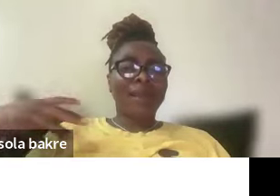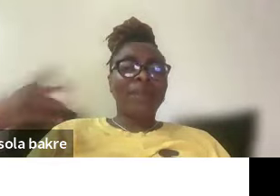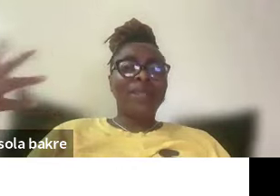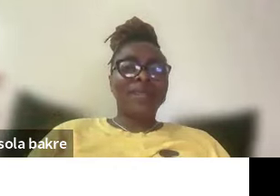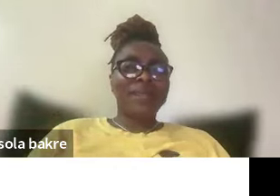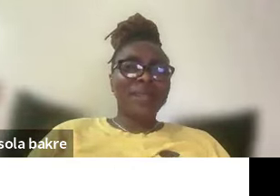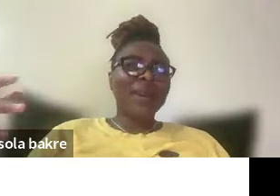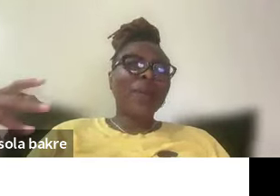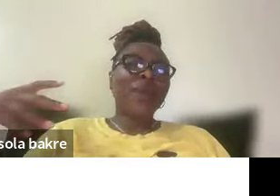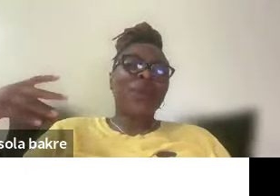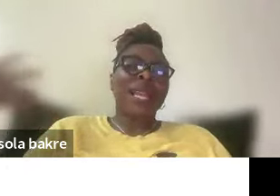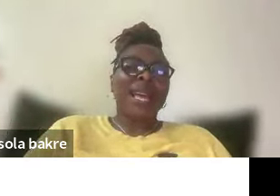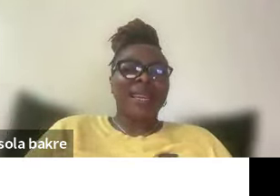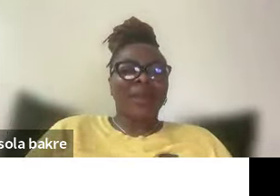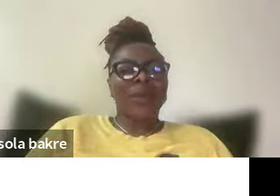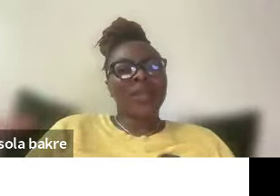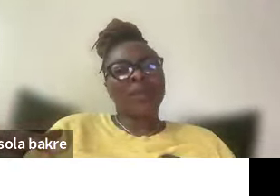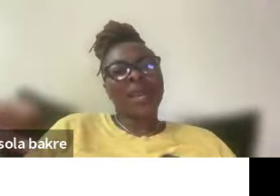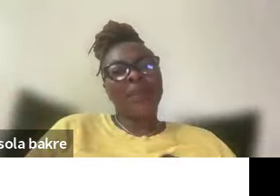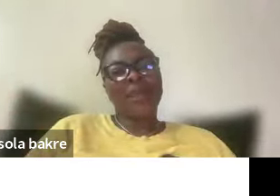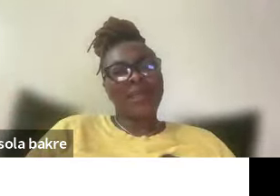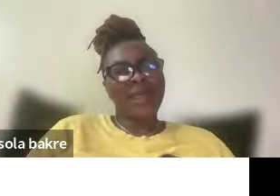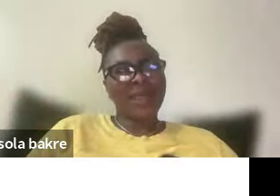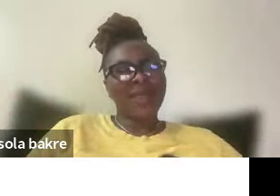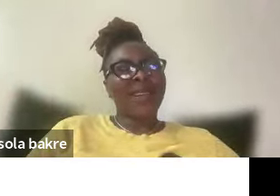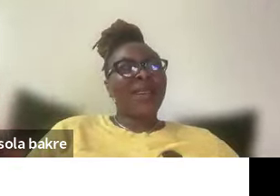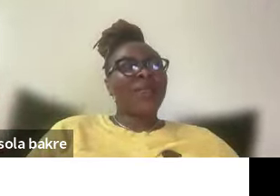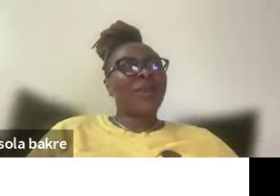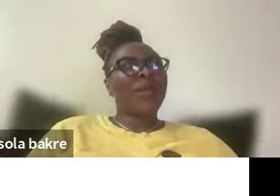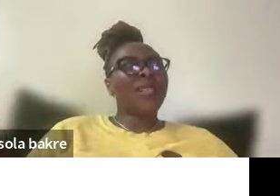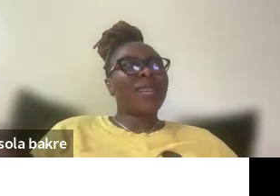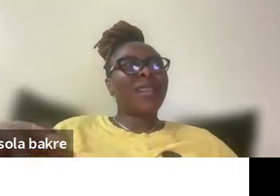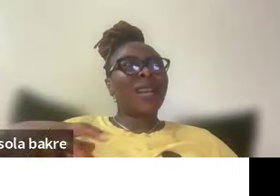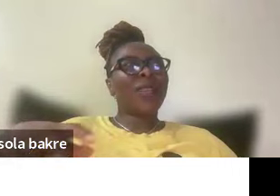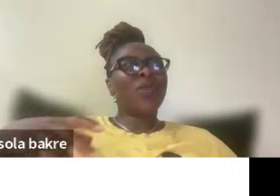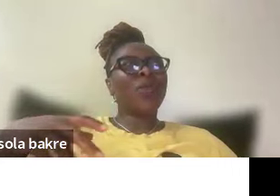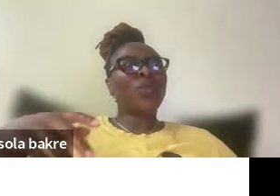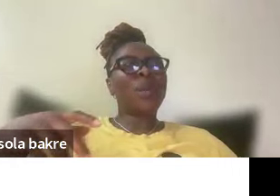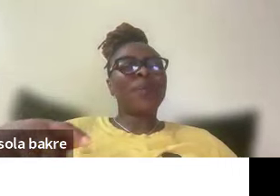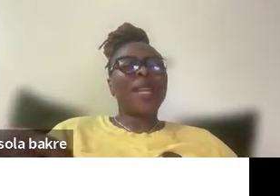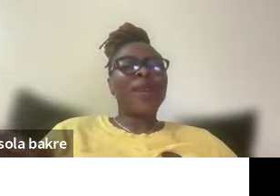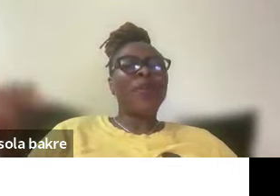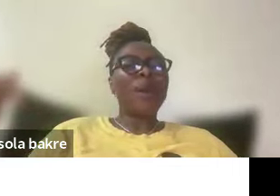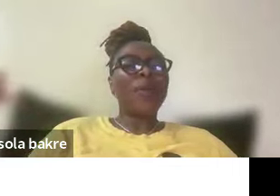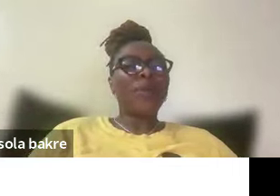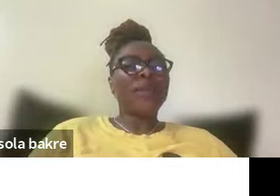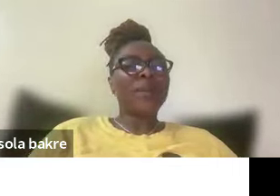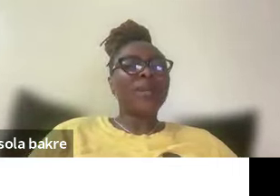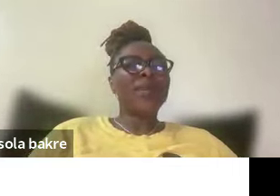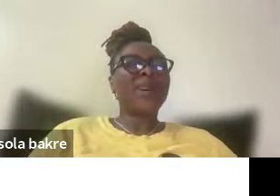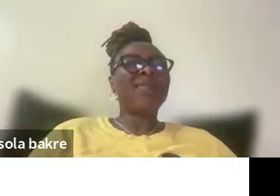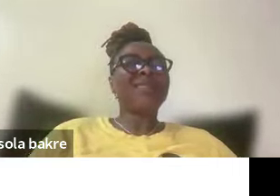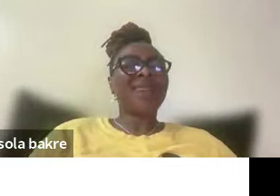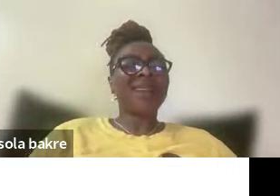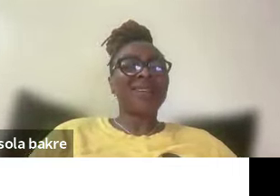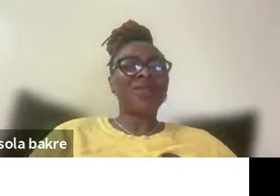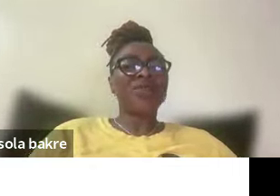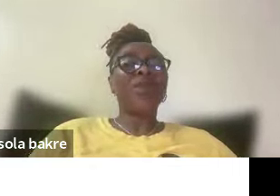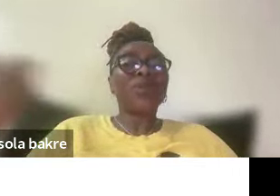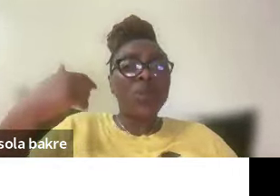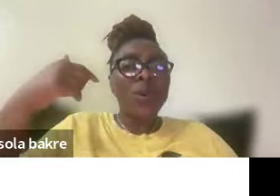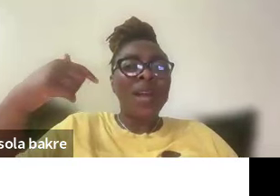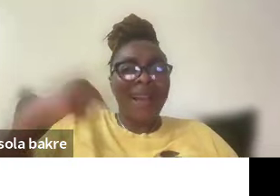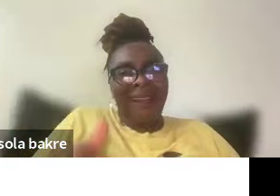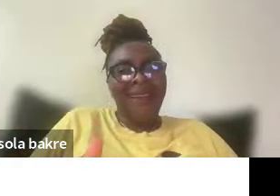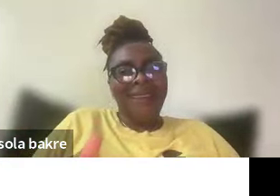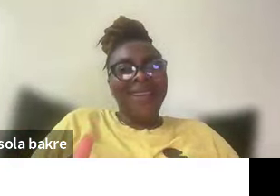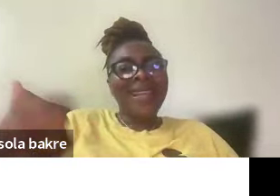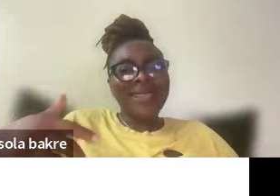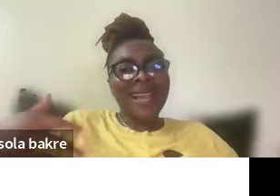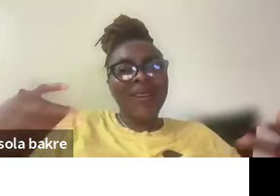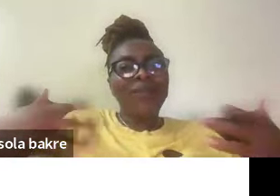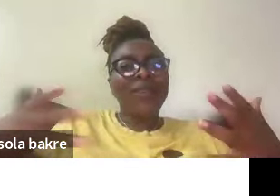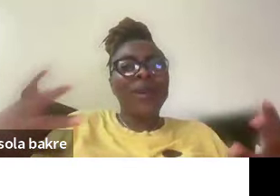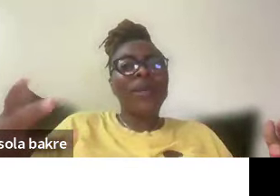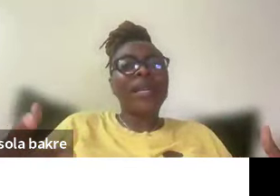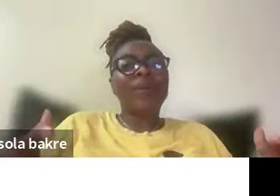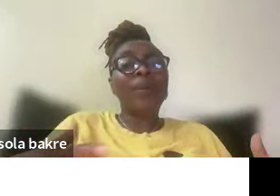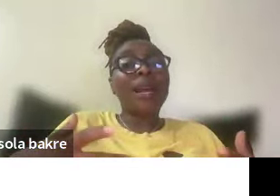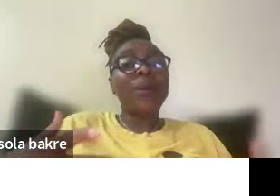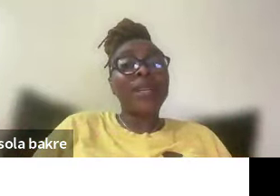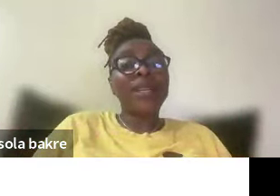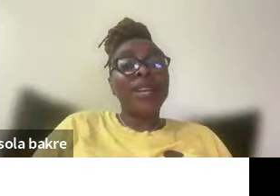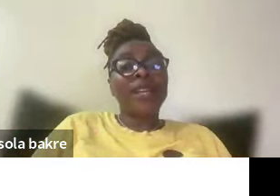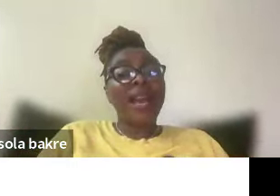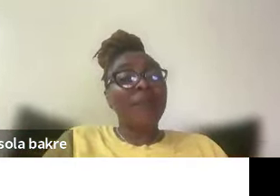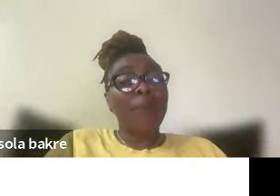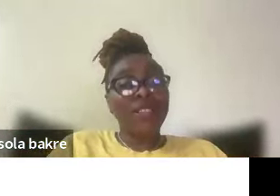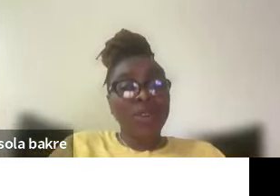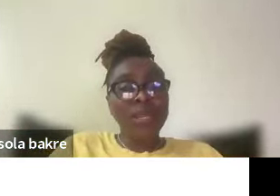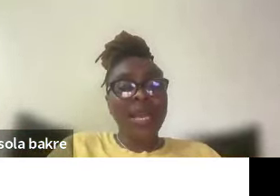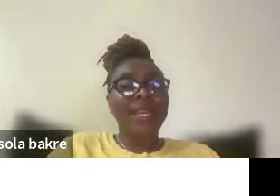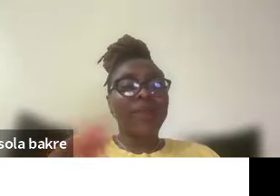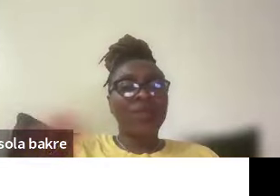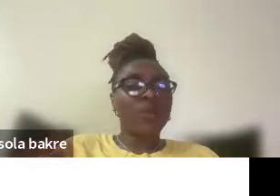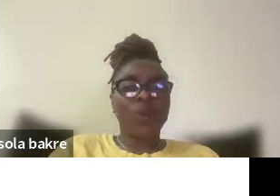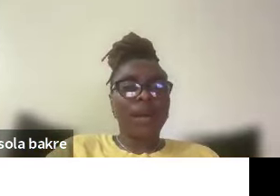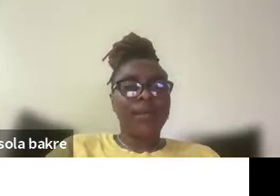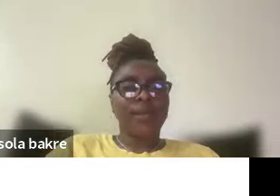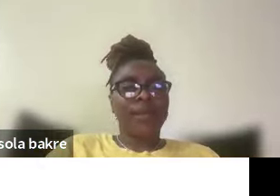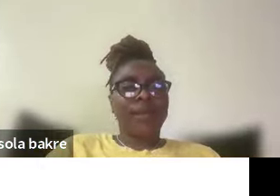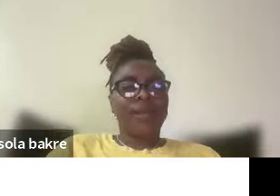sola bakre: their businesses and what they would like. They want a bigger business. Somebody said, she wants to be a woman with disability, but in the tech industry they will know her. That's the kind of thing we're looking at people that are ready. They have a passion, and they're ready to work hard